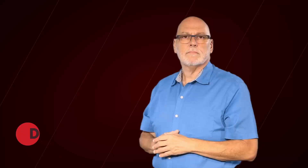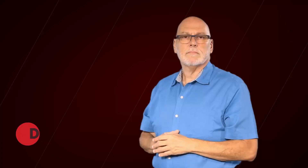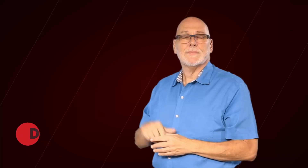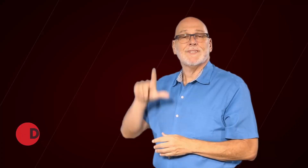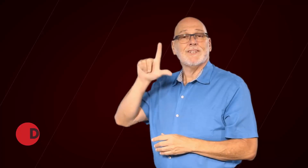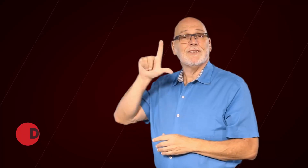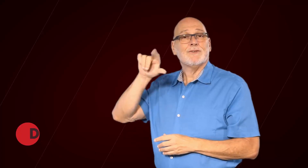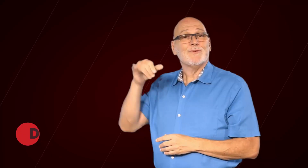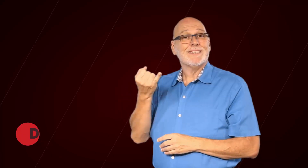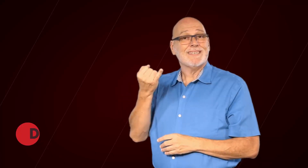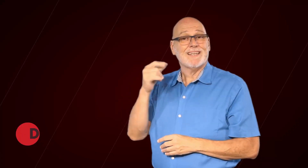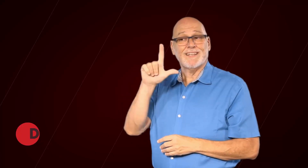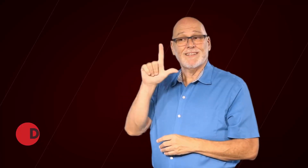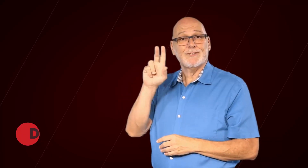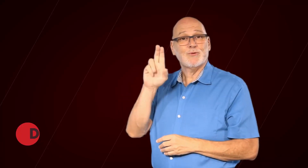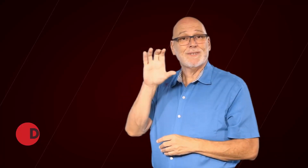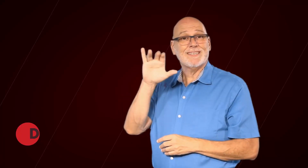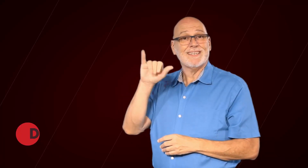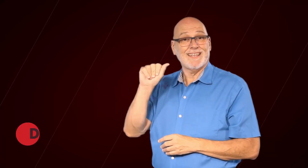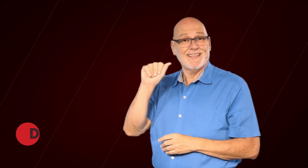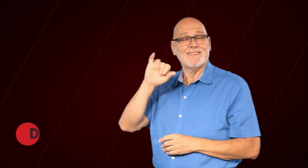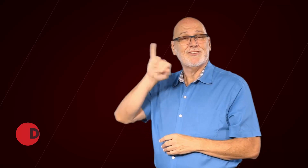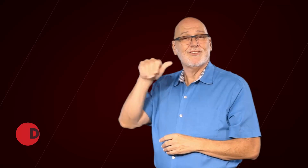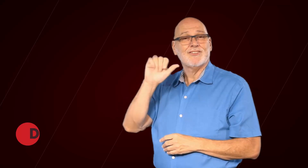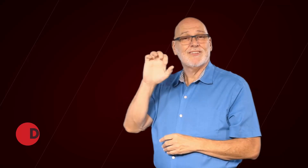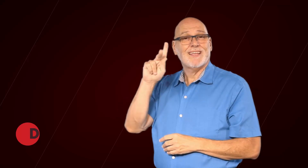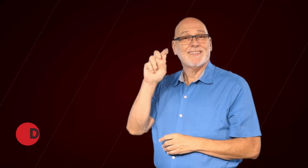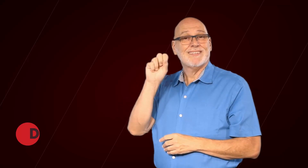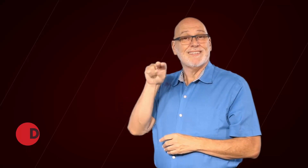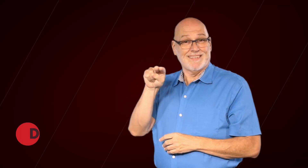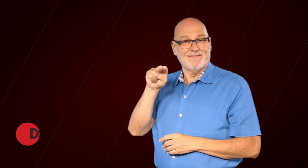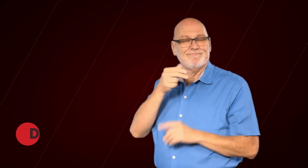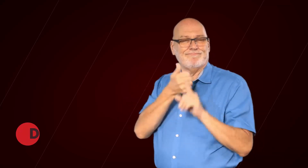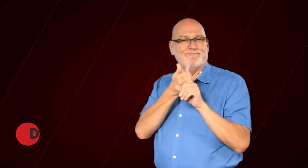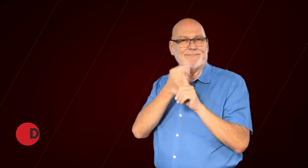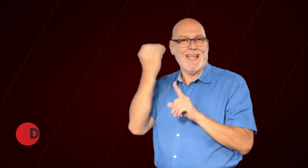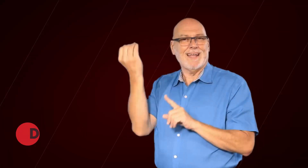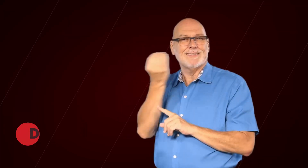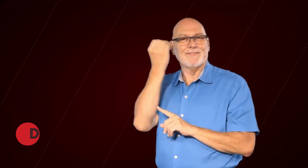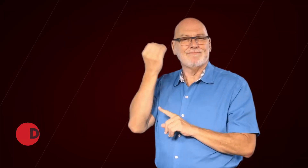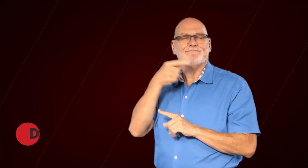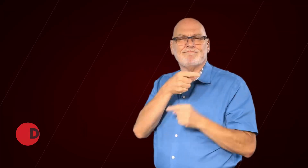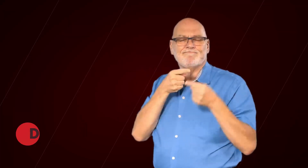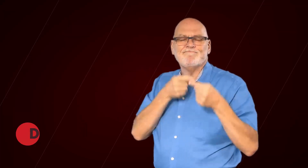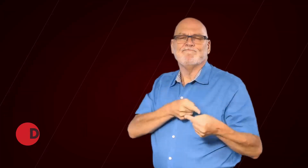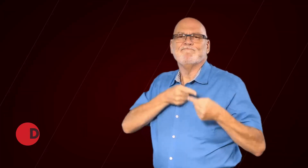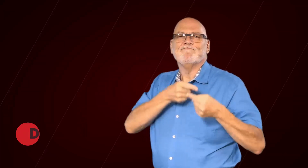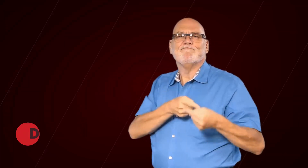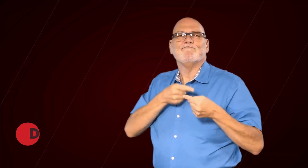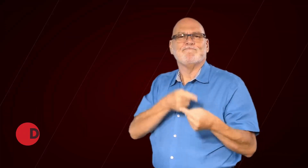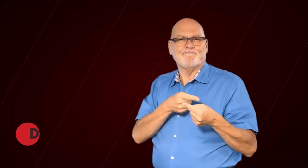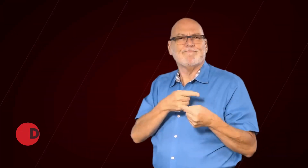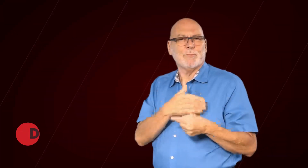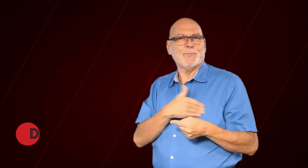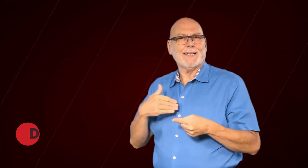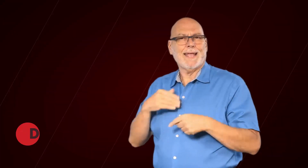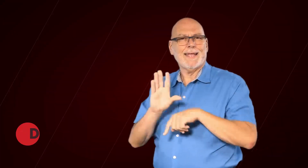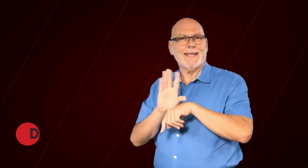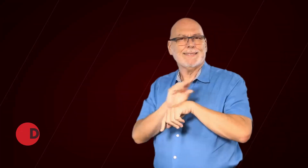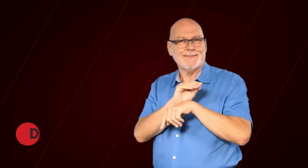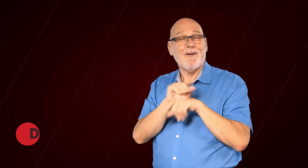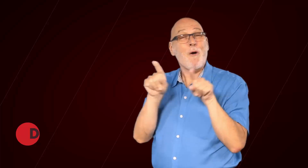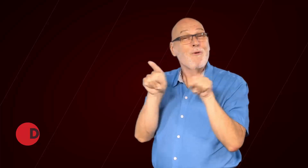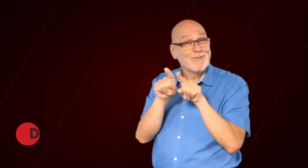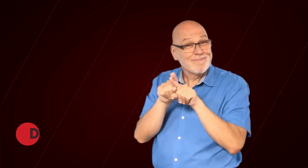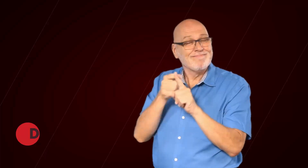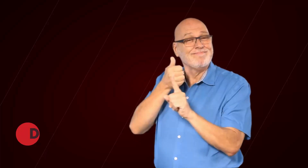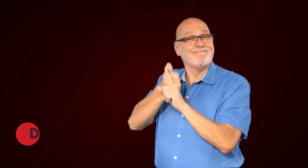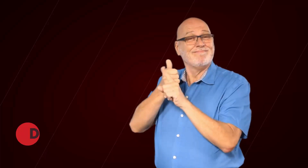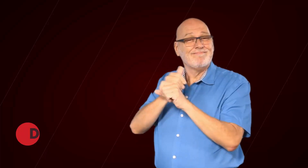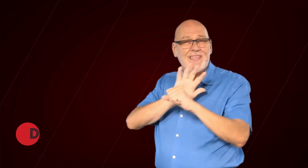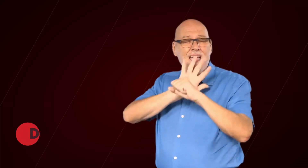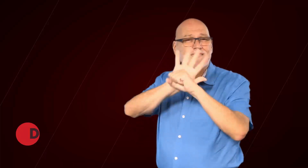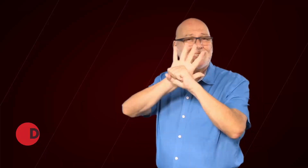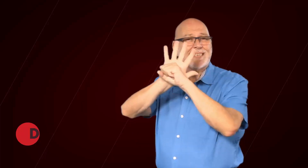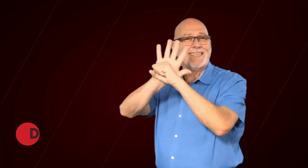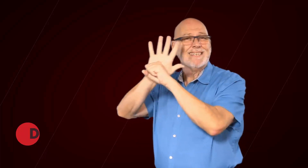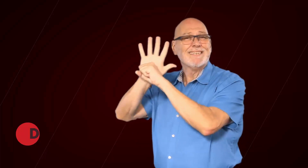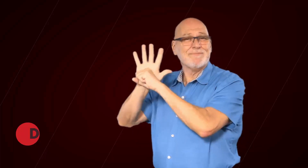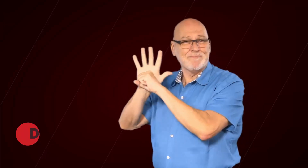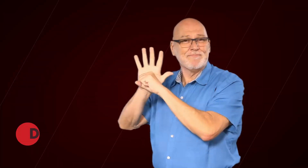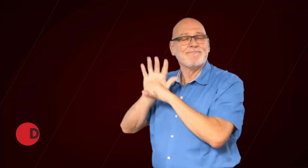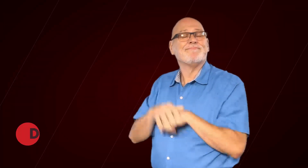[Anselmo]: Lucia Jackson in Ontario is fighting breast cancer and an advocate.